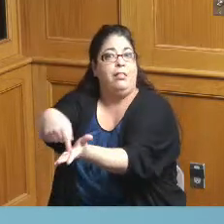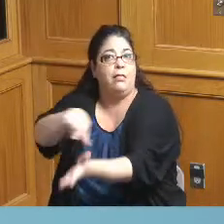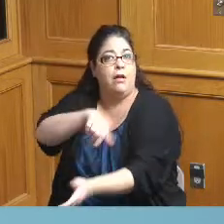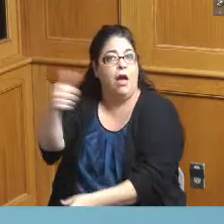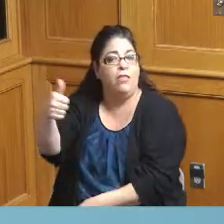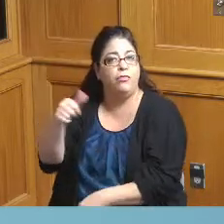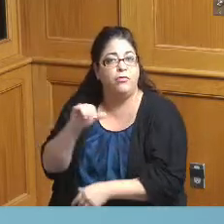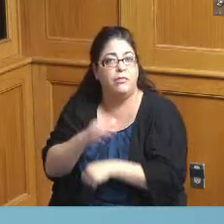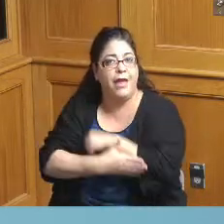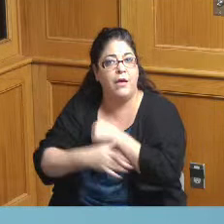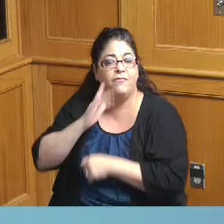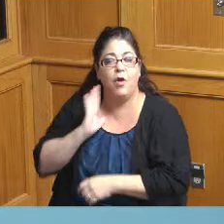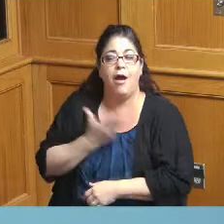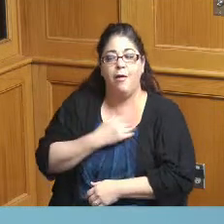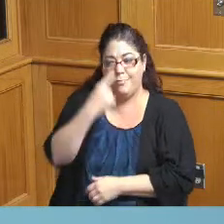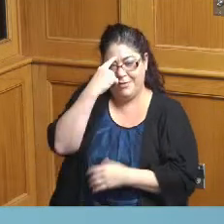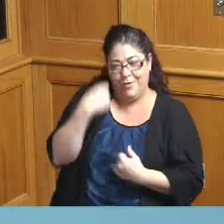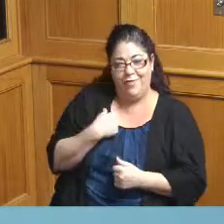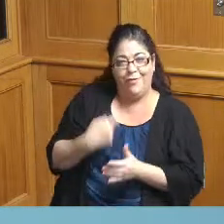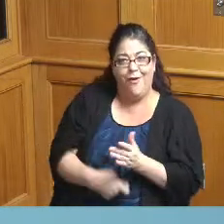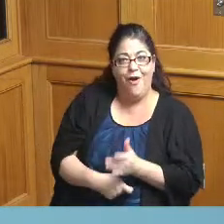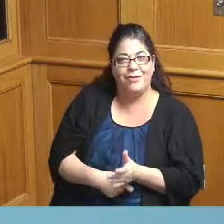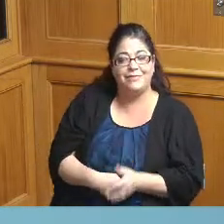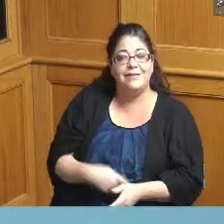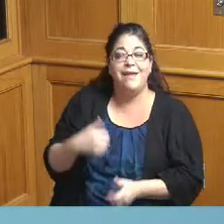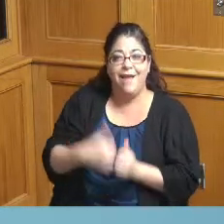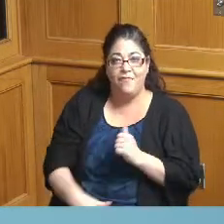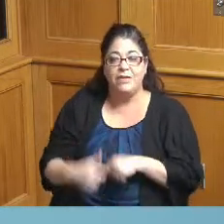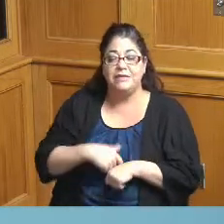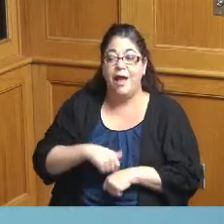for our mental health costs so every time a resident from another County